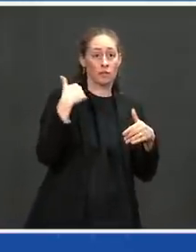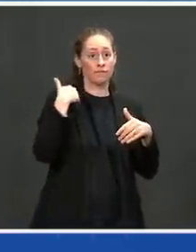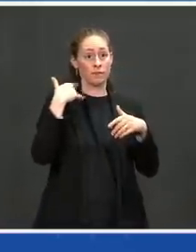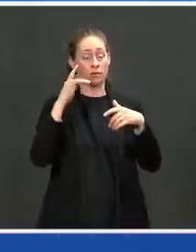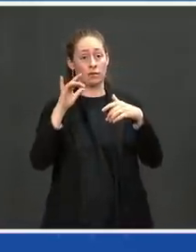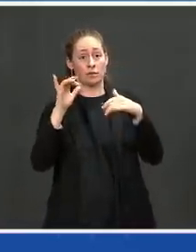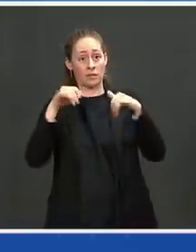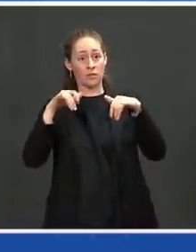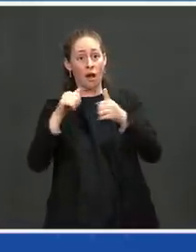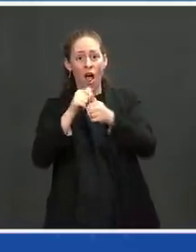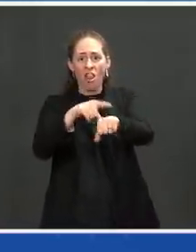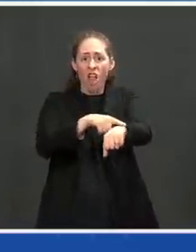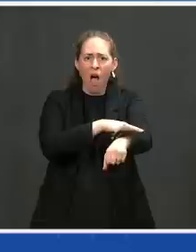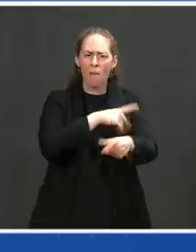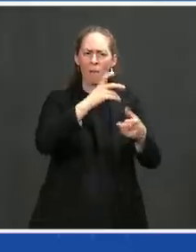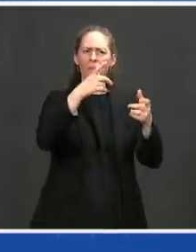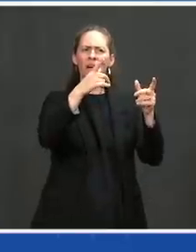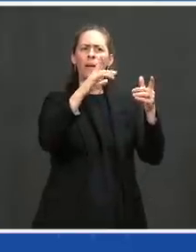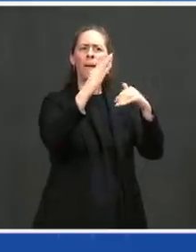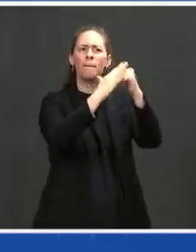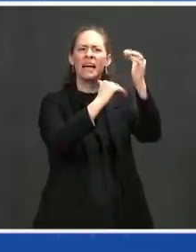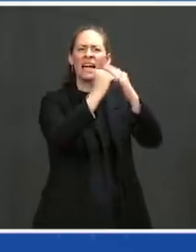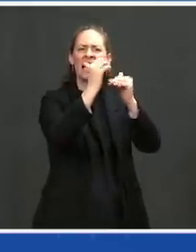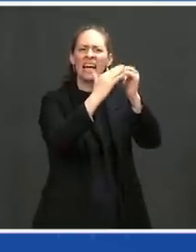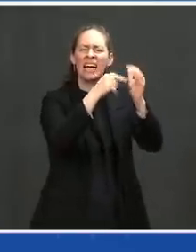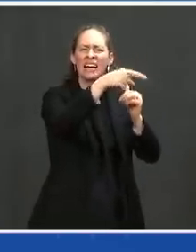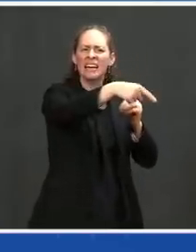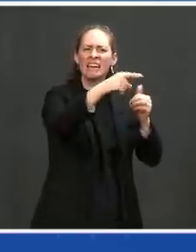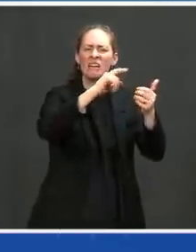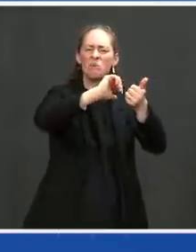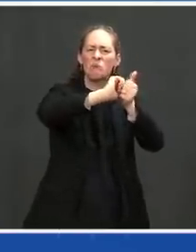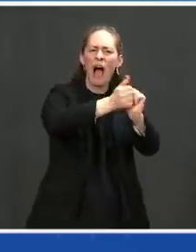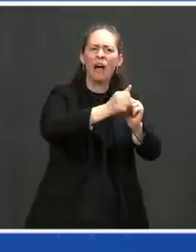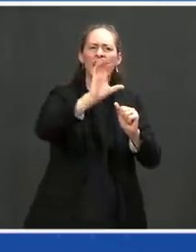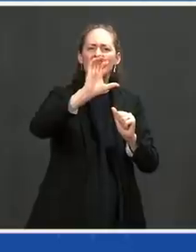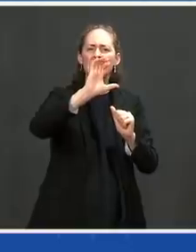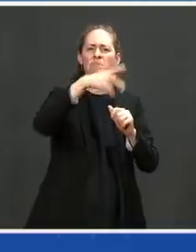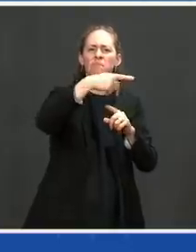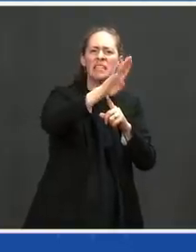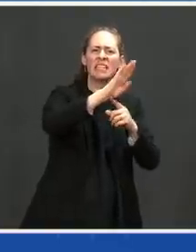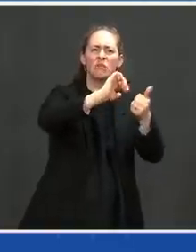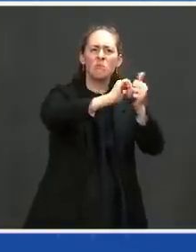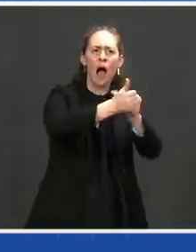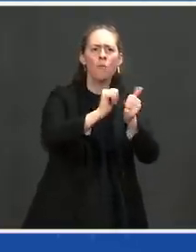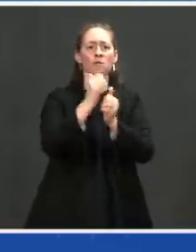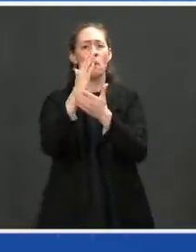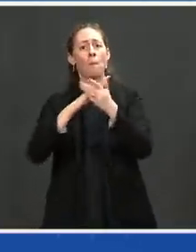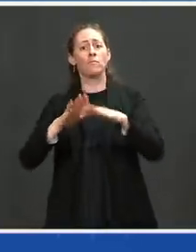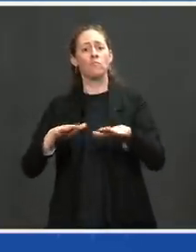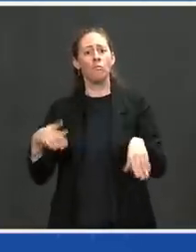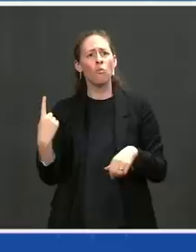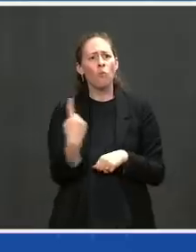run by CPB [sic], when it comes to unaccompanied minors? The President: Well, look, I guess I should be flattered people are coming